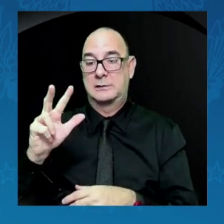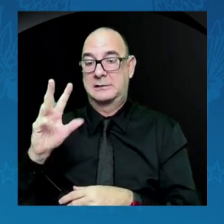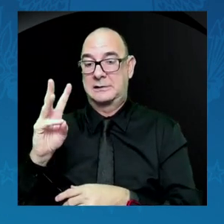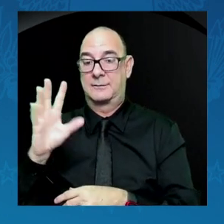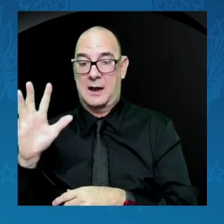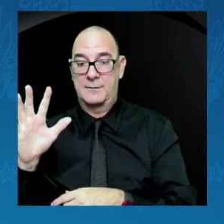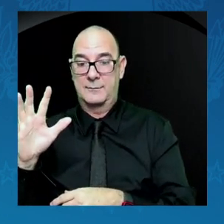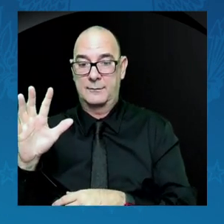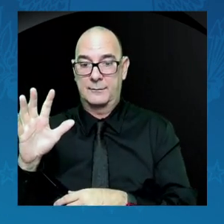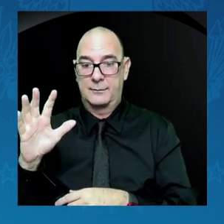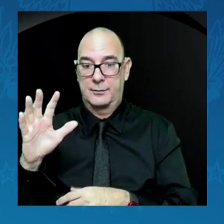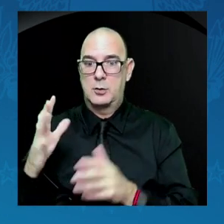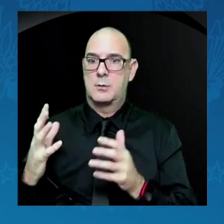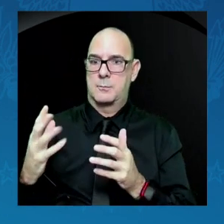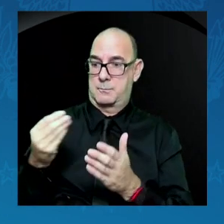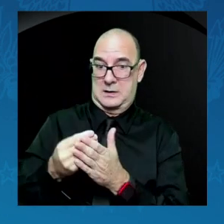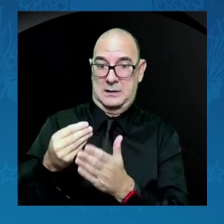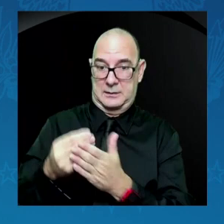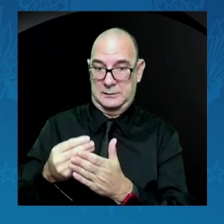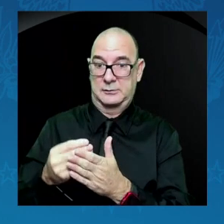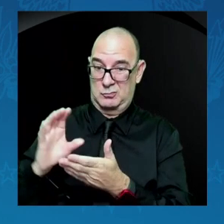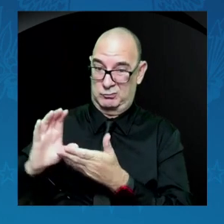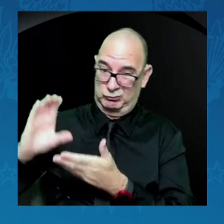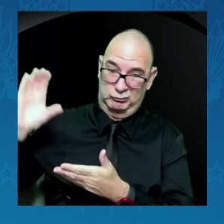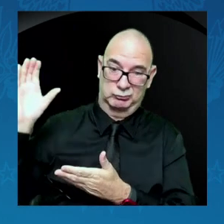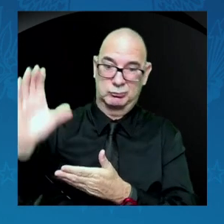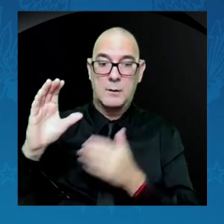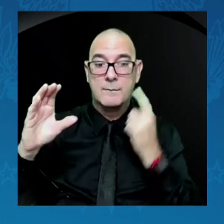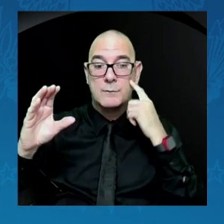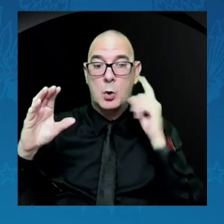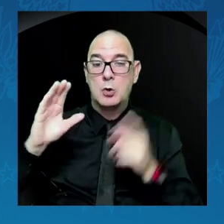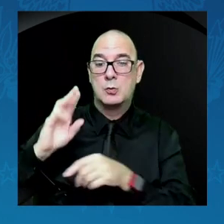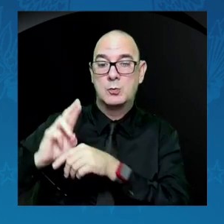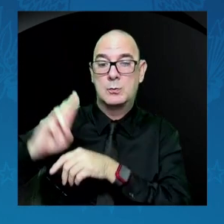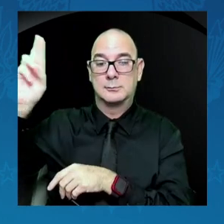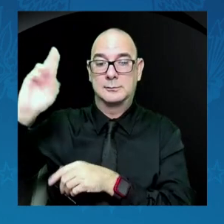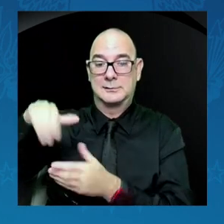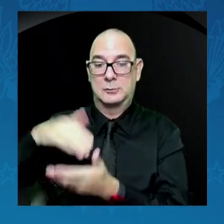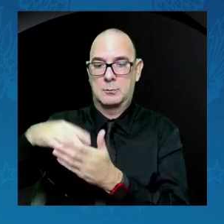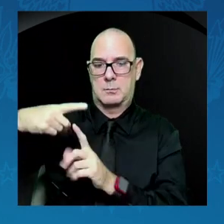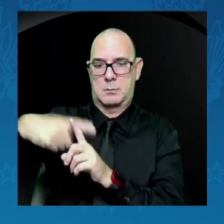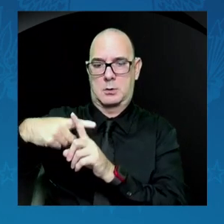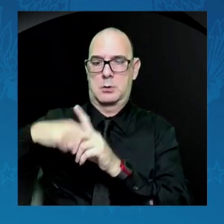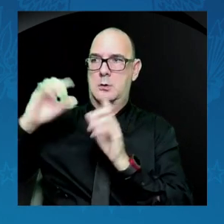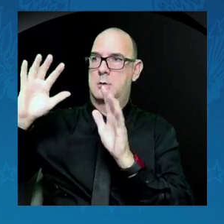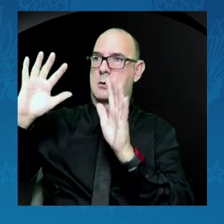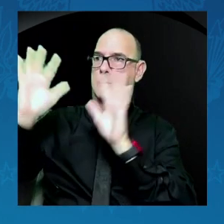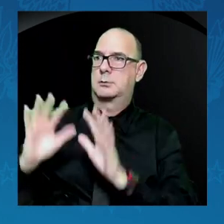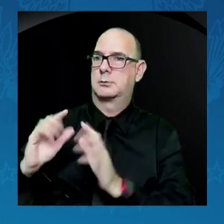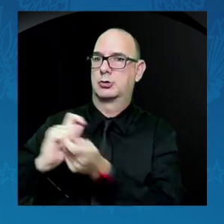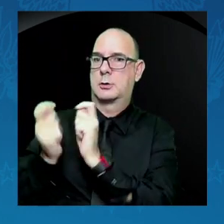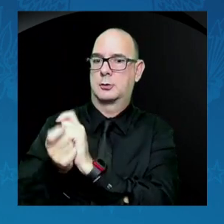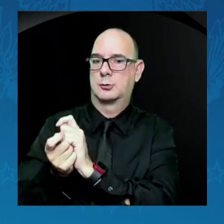for climate change, from Earth science programs to investments in sustainable aviation.